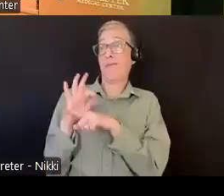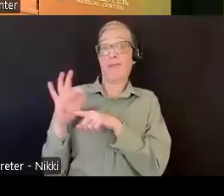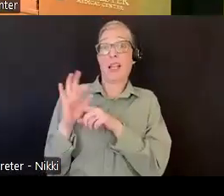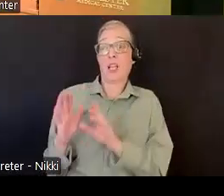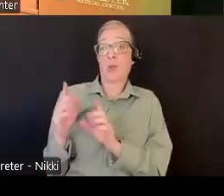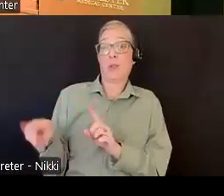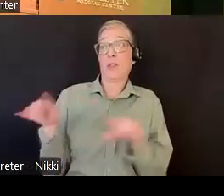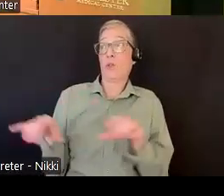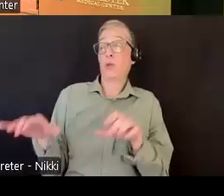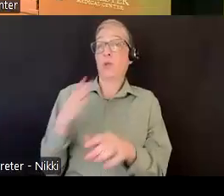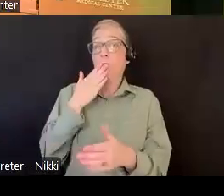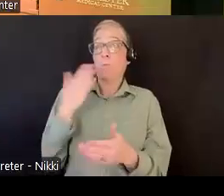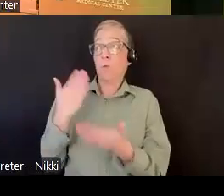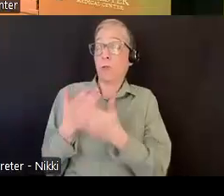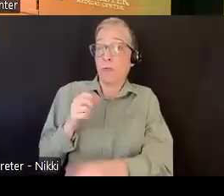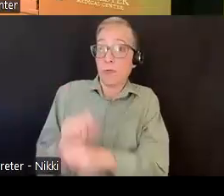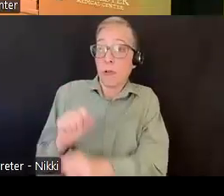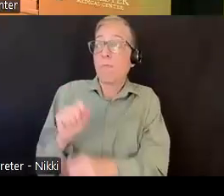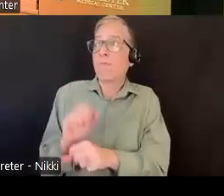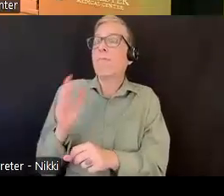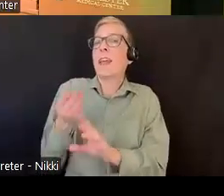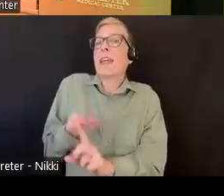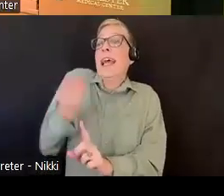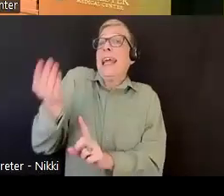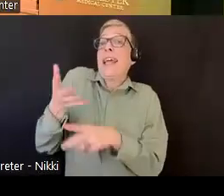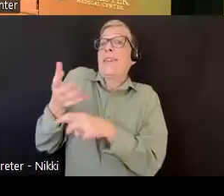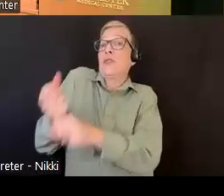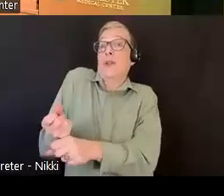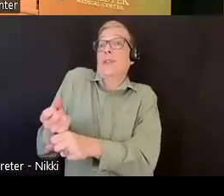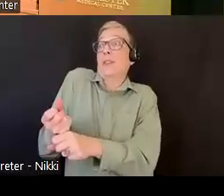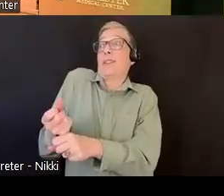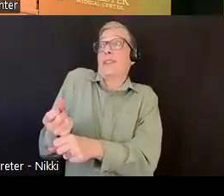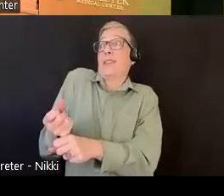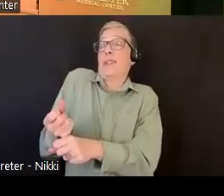trust to the new group of fellows. They're like, "Oh, you're a fellow. I liked these people."